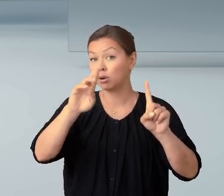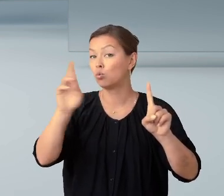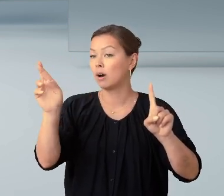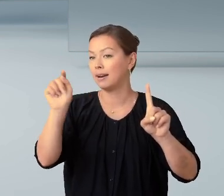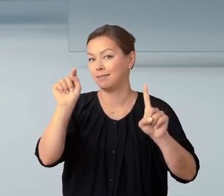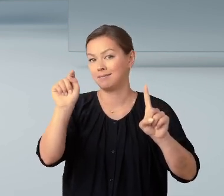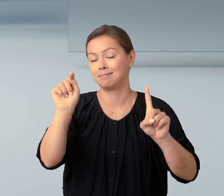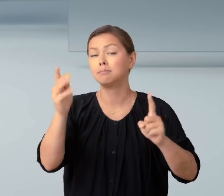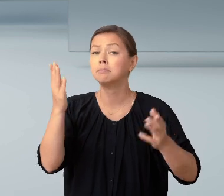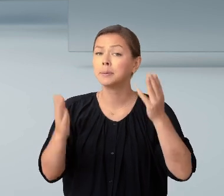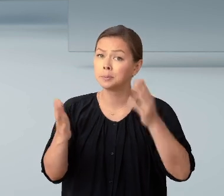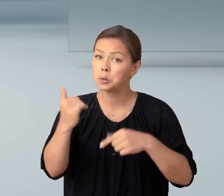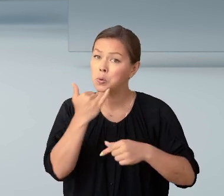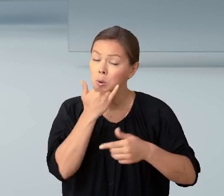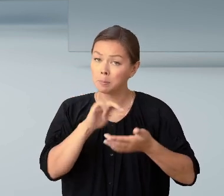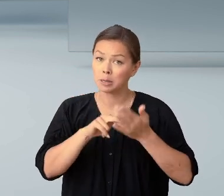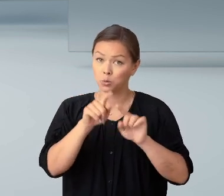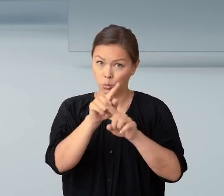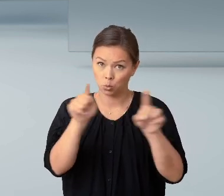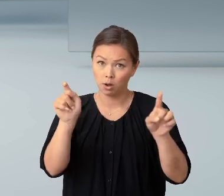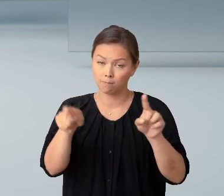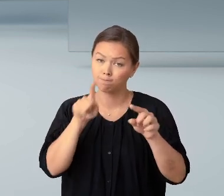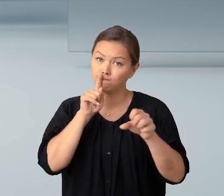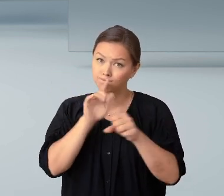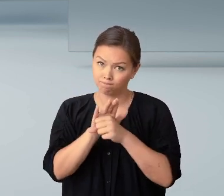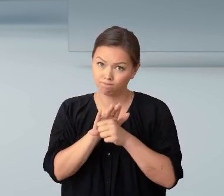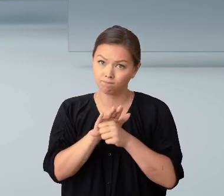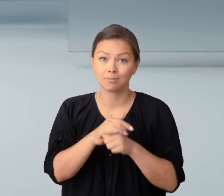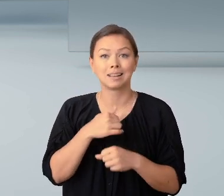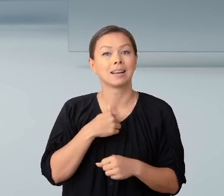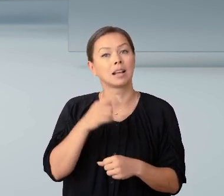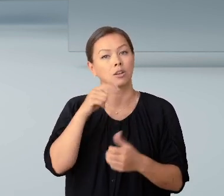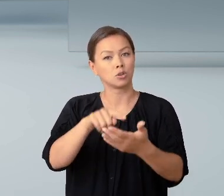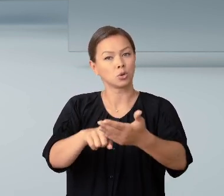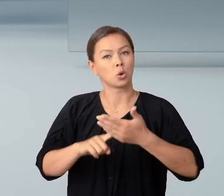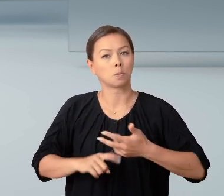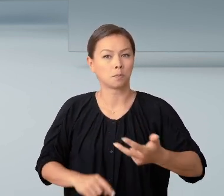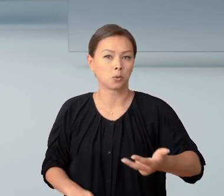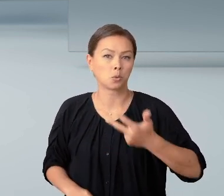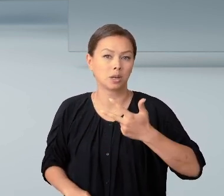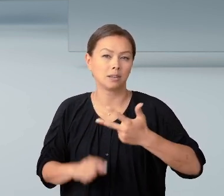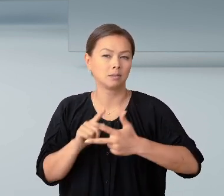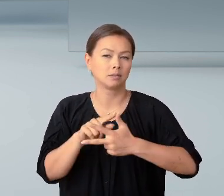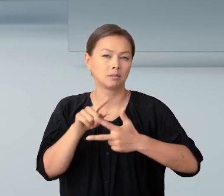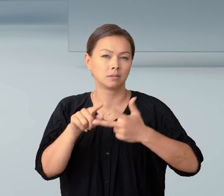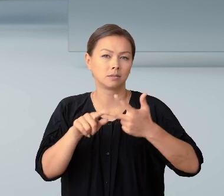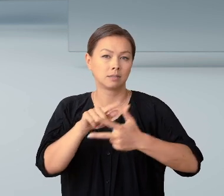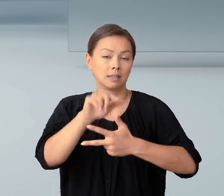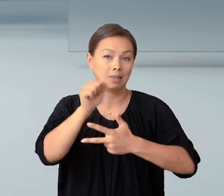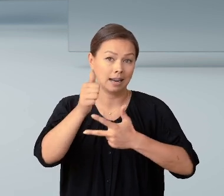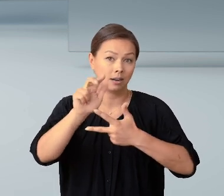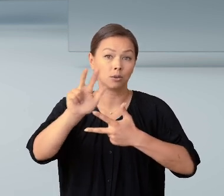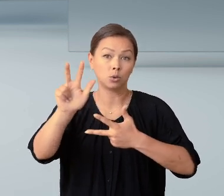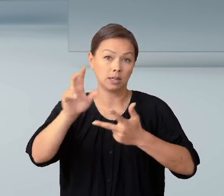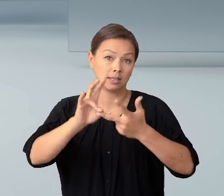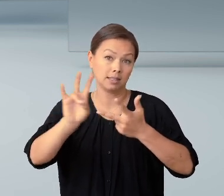it. And I'm seeing three different items here with columns 10, 3, and 7.